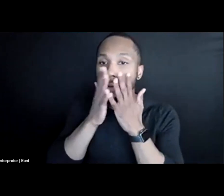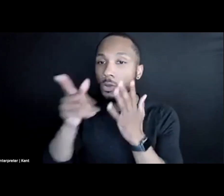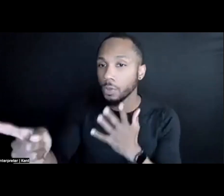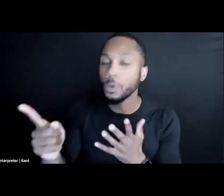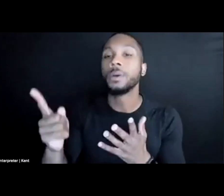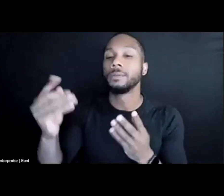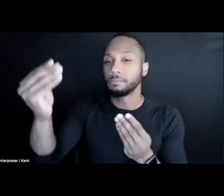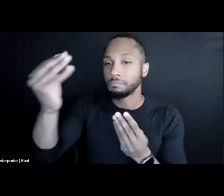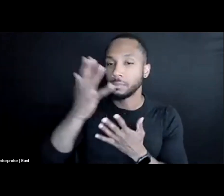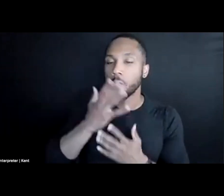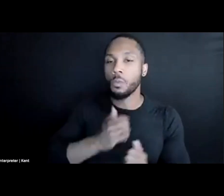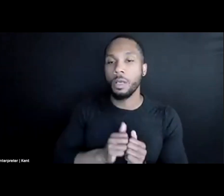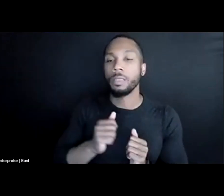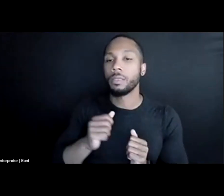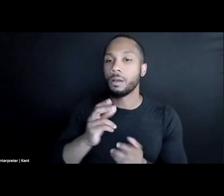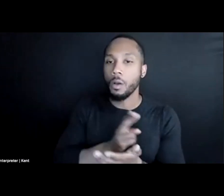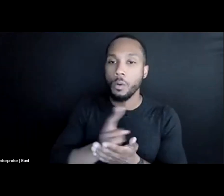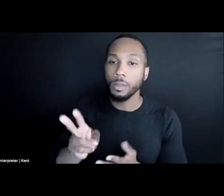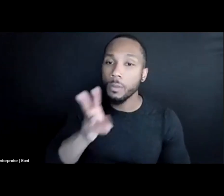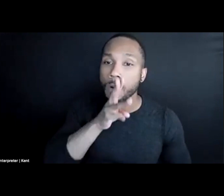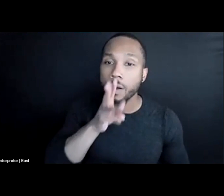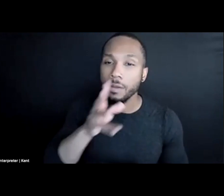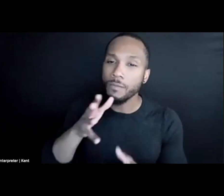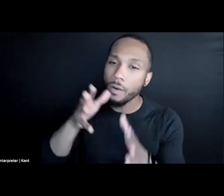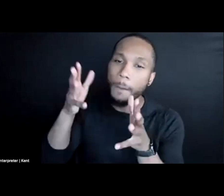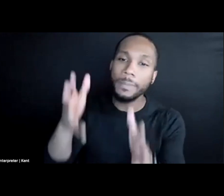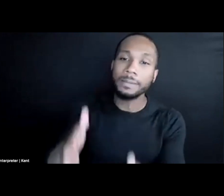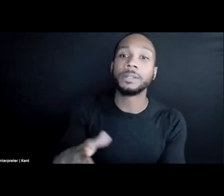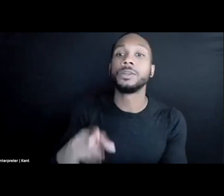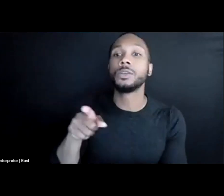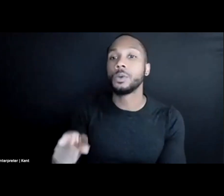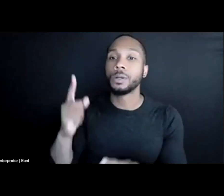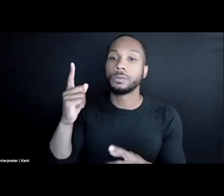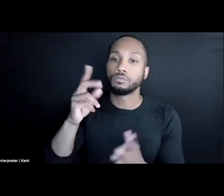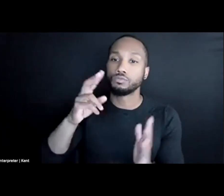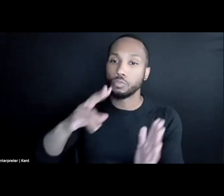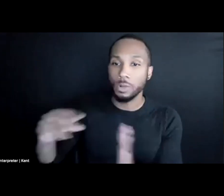You’d vomit tethers You’d read the Decalogue of Aries while touching My forehead